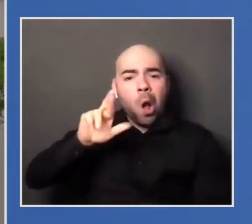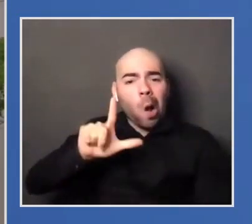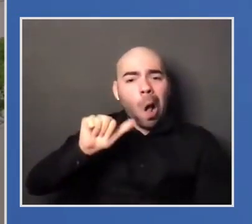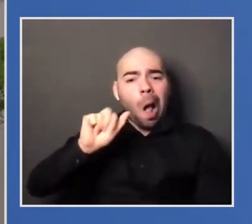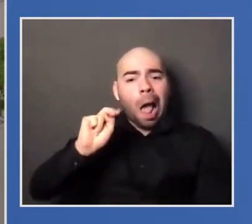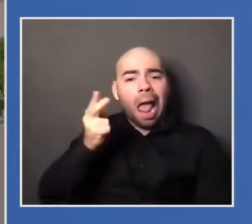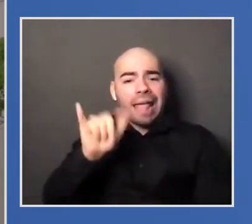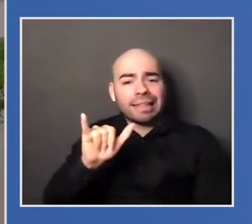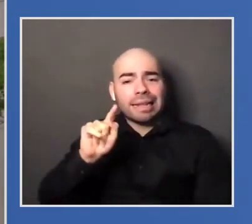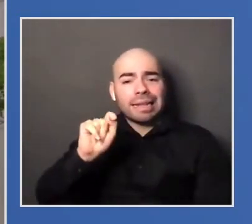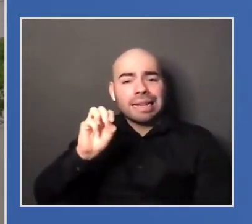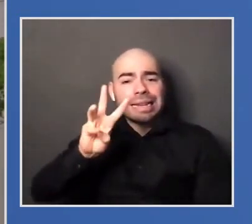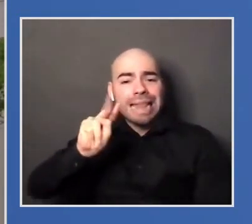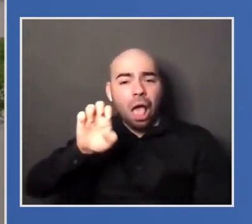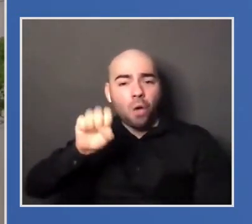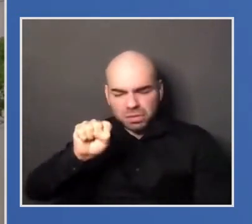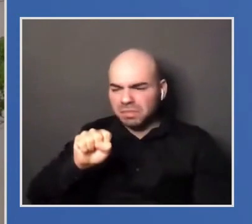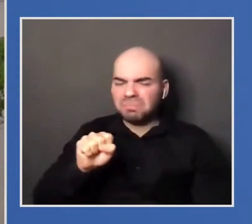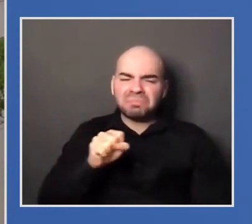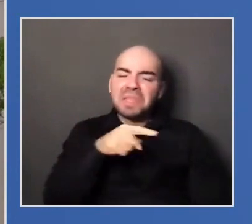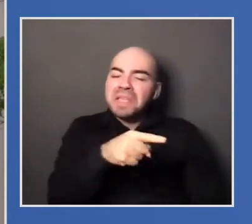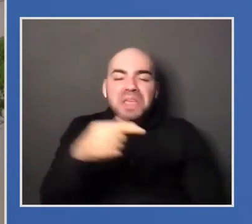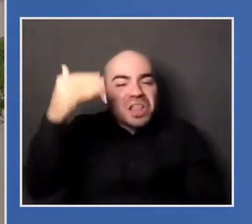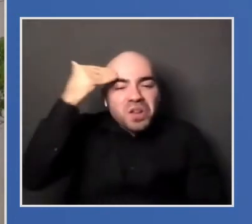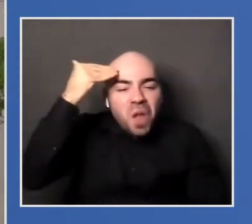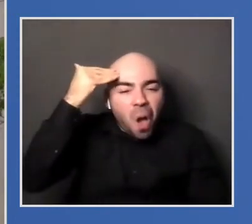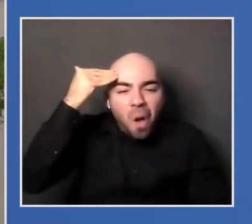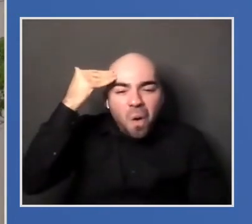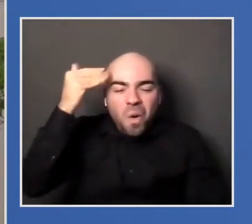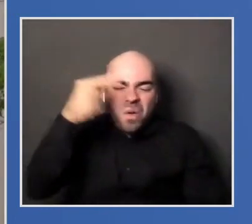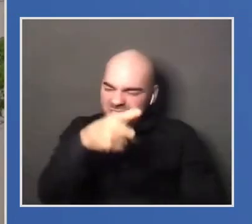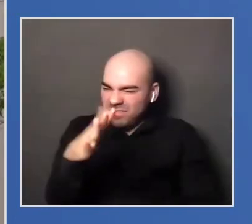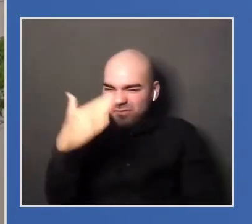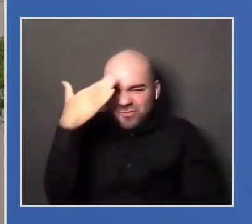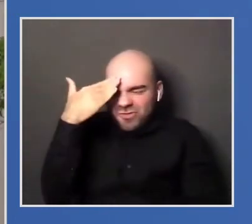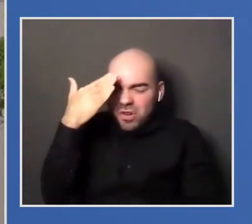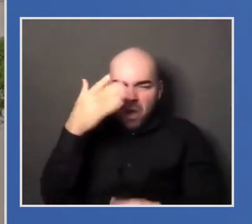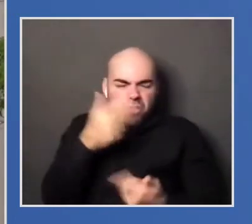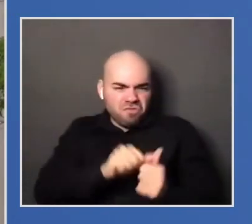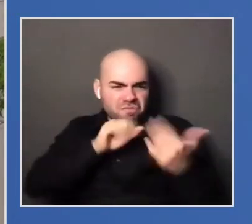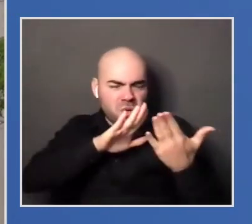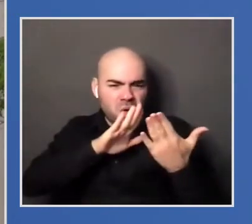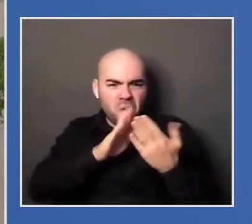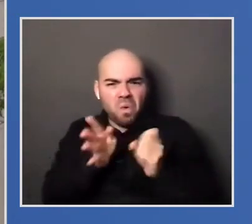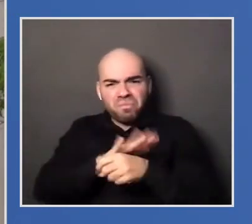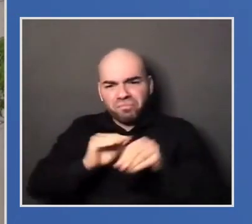WAYLAND PEOPLE. FOR THAT MATTER WHEN HE HAS EMBRACED SO MANY AUTOCRATS AROUND THE WORLD STARTING WITH